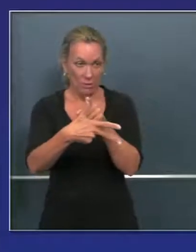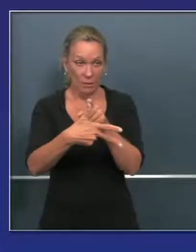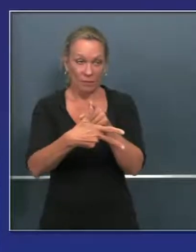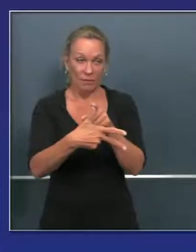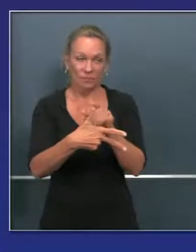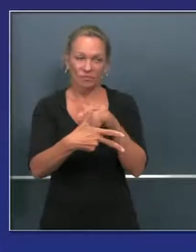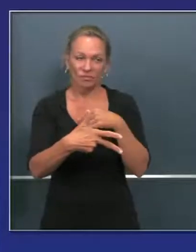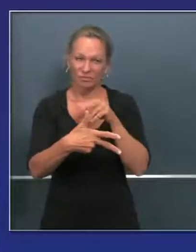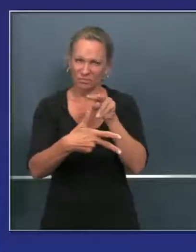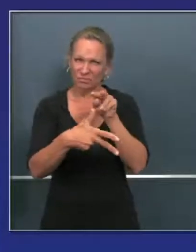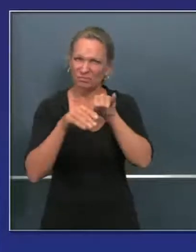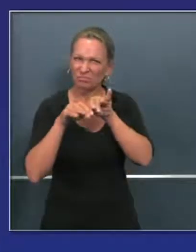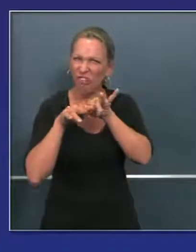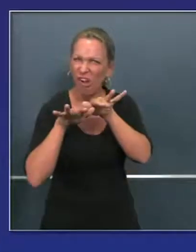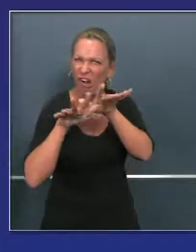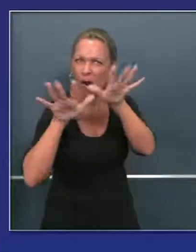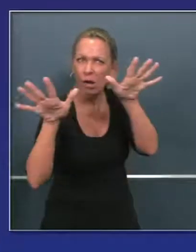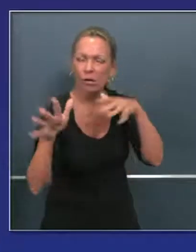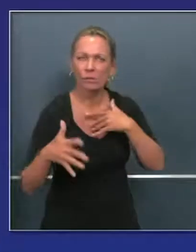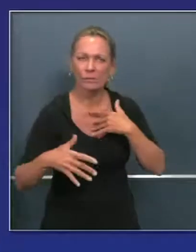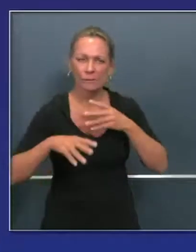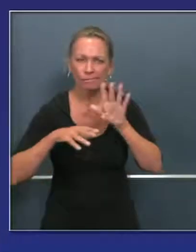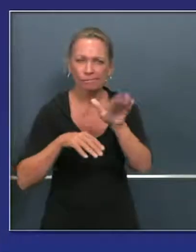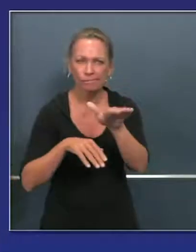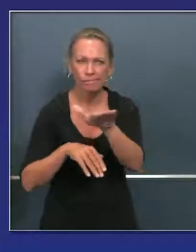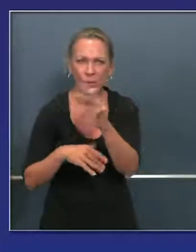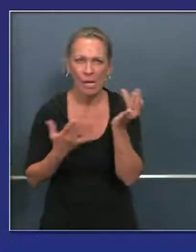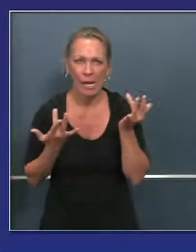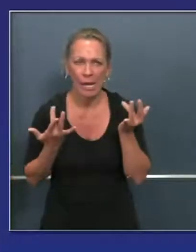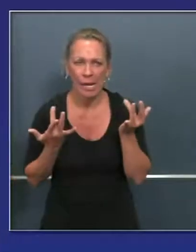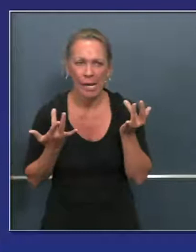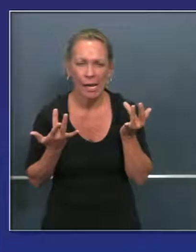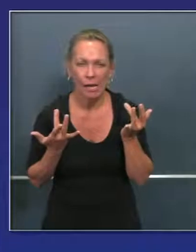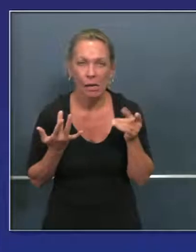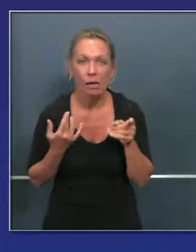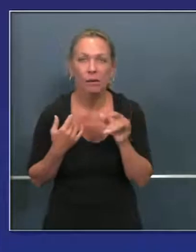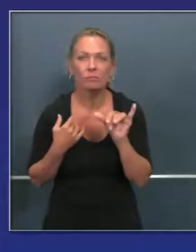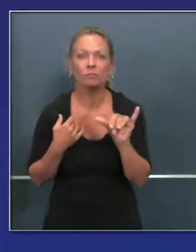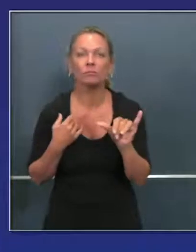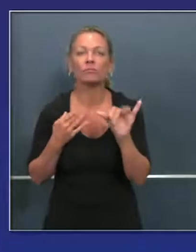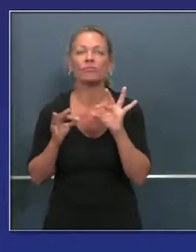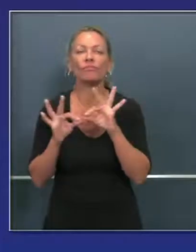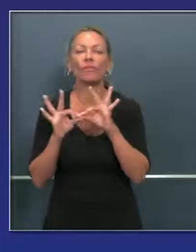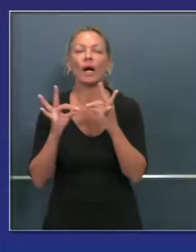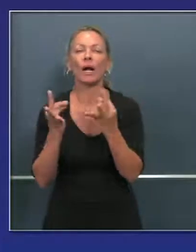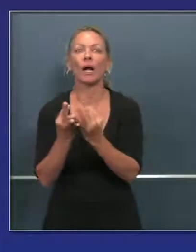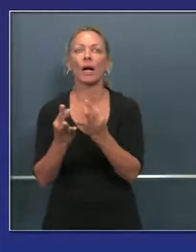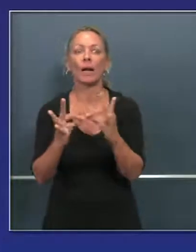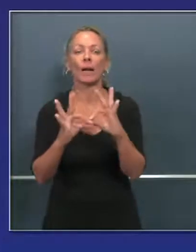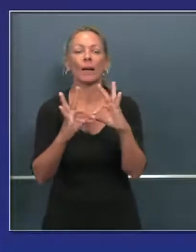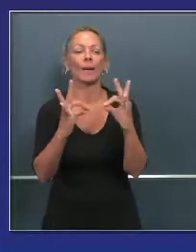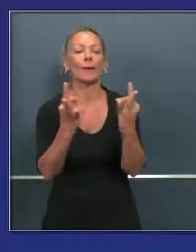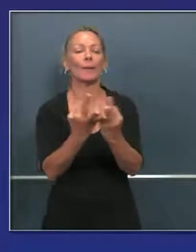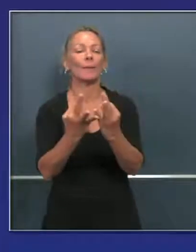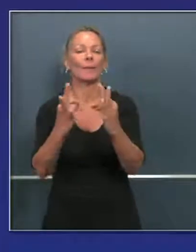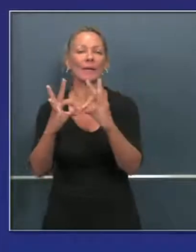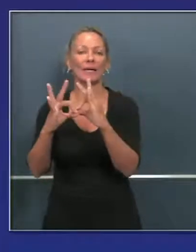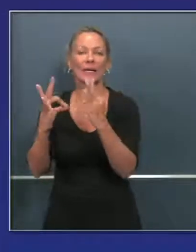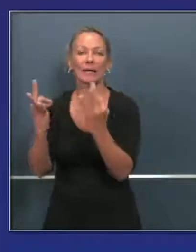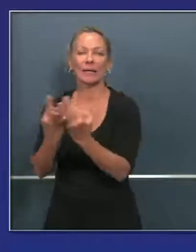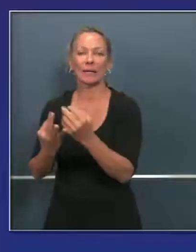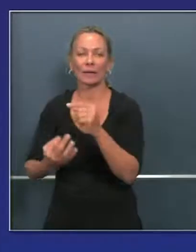family members maybe outside probably inside not following some of the guidance around face